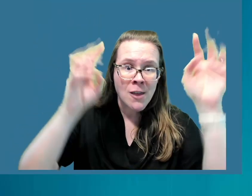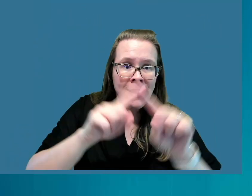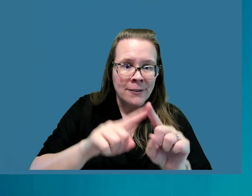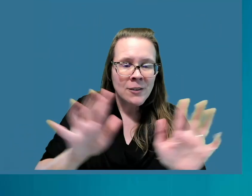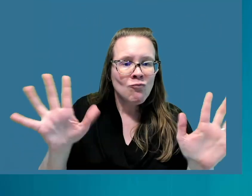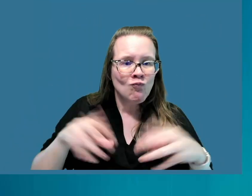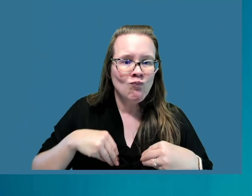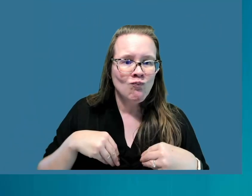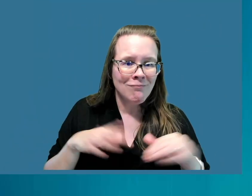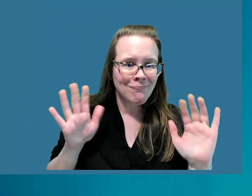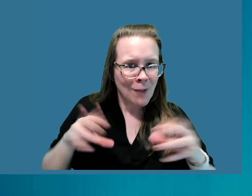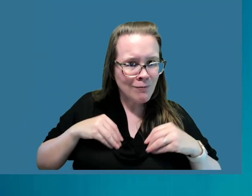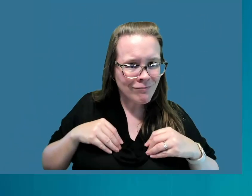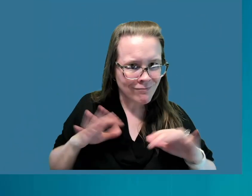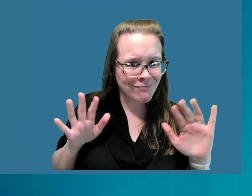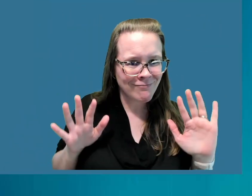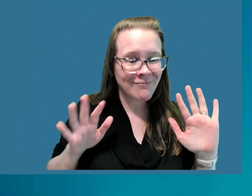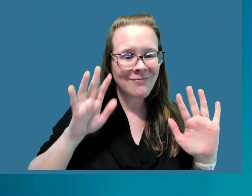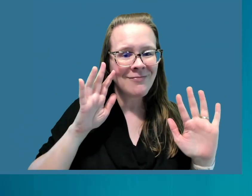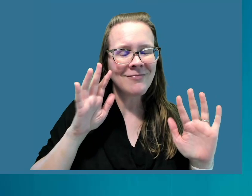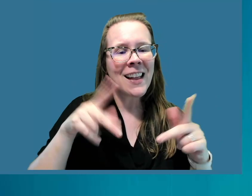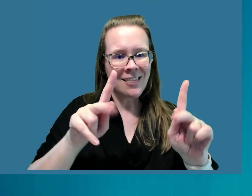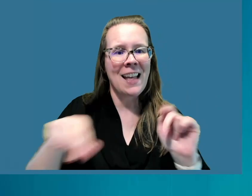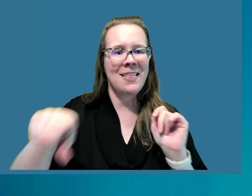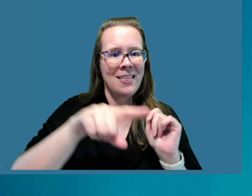Let yourself be creative. Accept whatever outcome you get with the cookies. They will